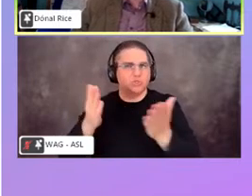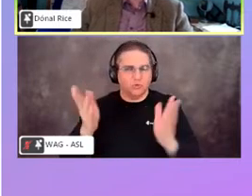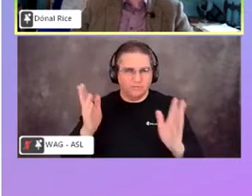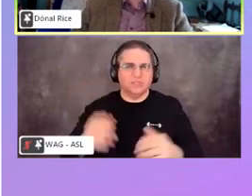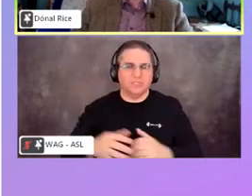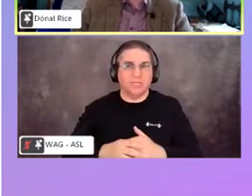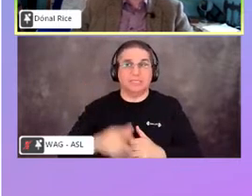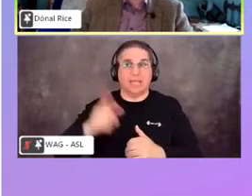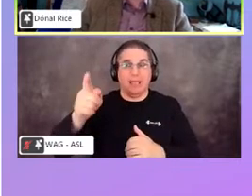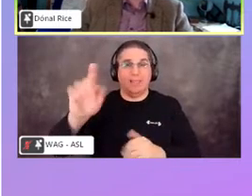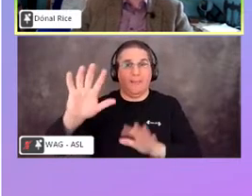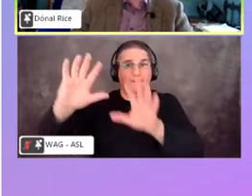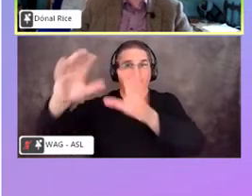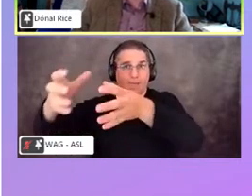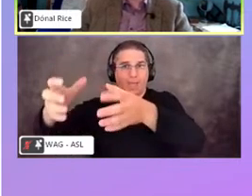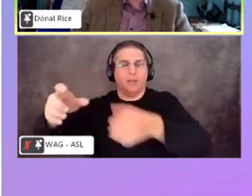directive in Ireland. It's